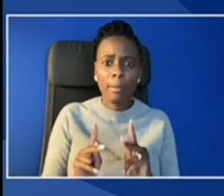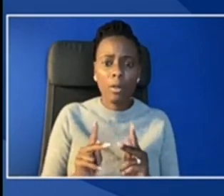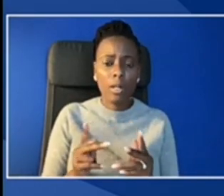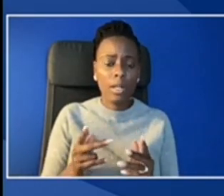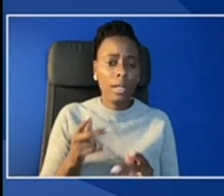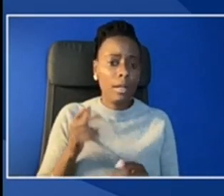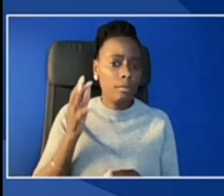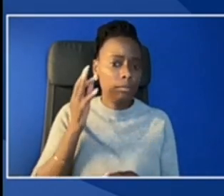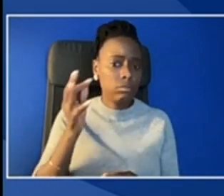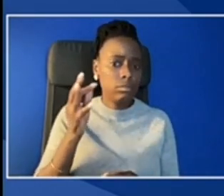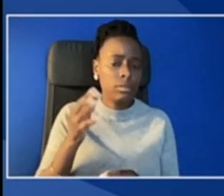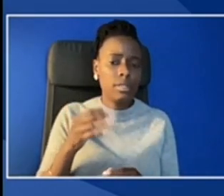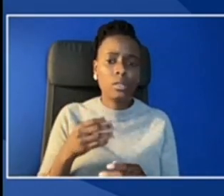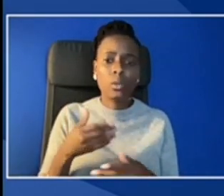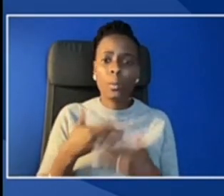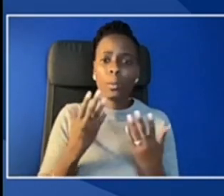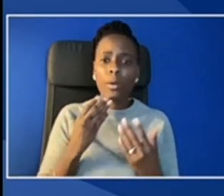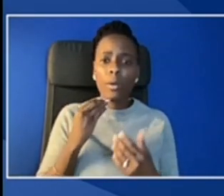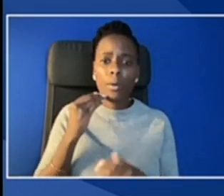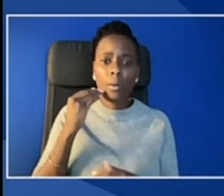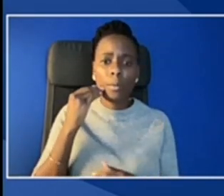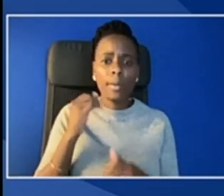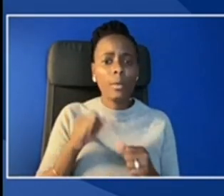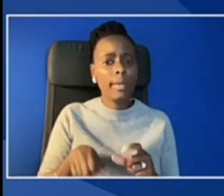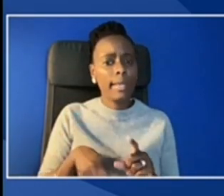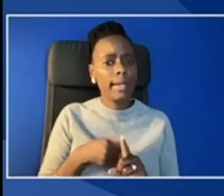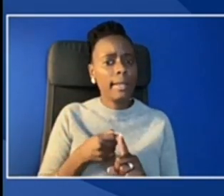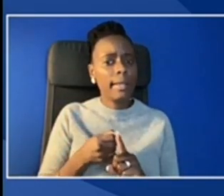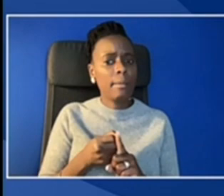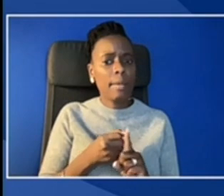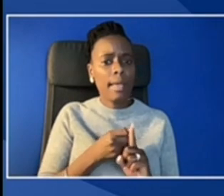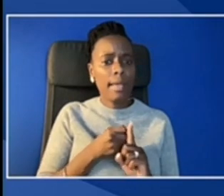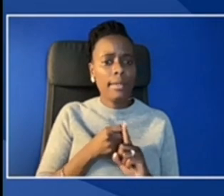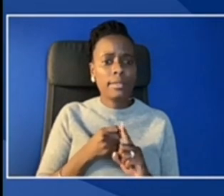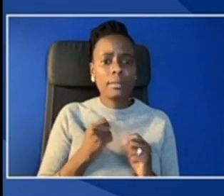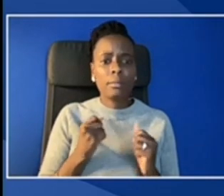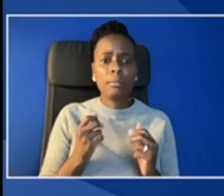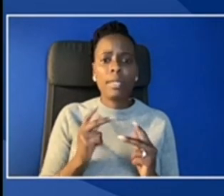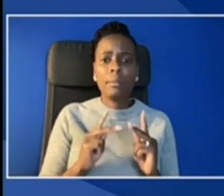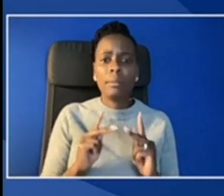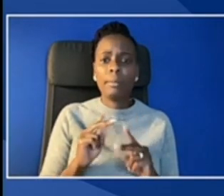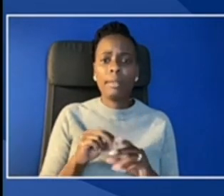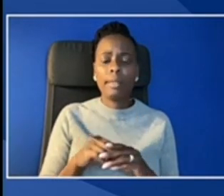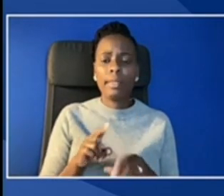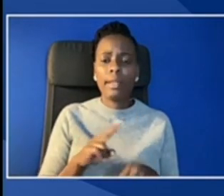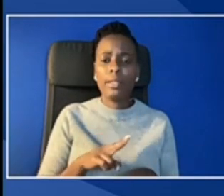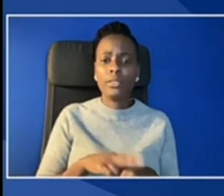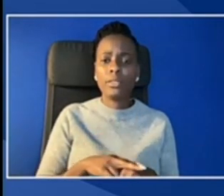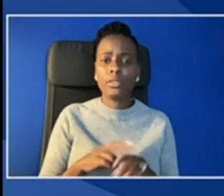relief, we can improve the lives of an unknown number of people in our nation. Student loan debt is an overwhelming burden for millions of Americans,